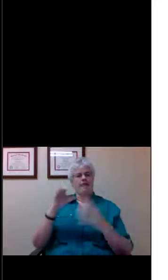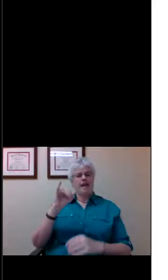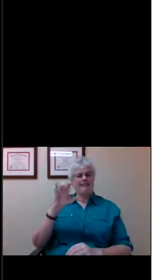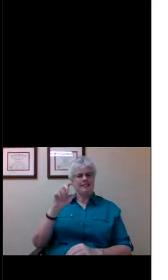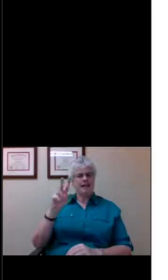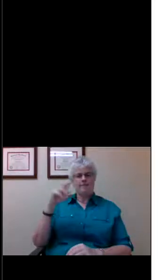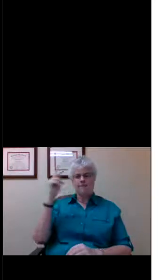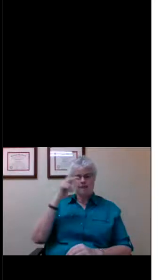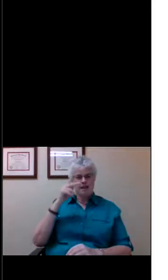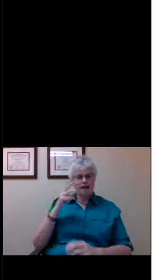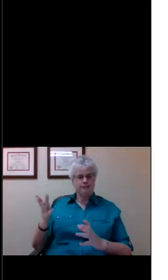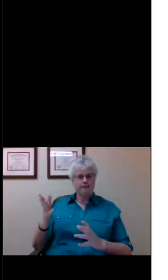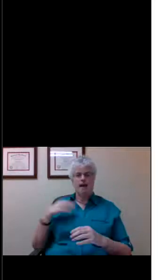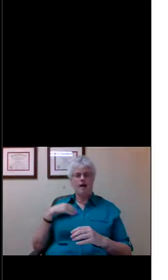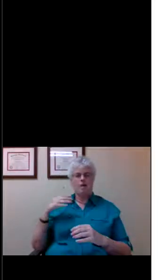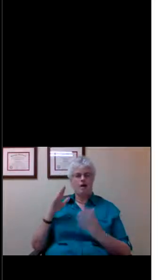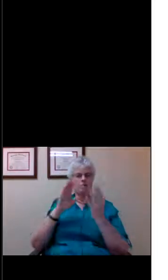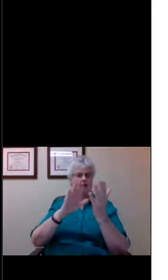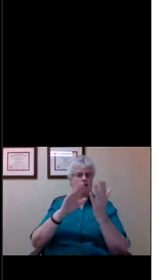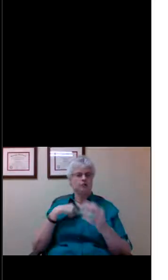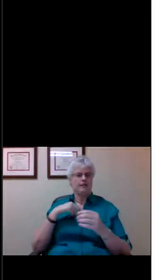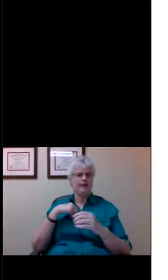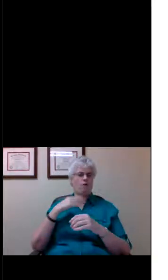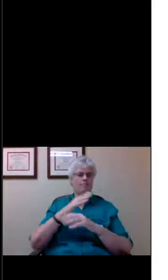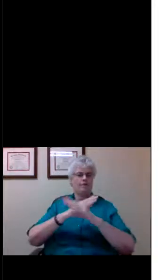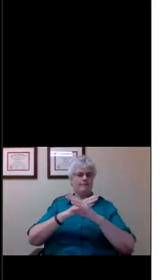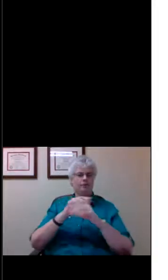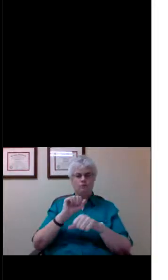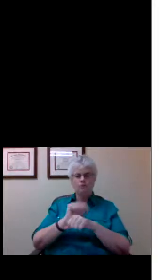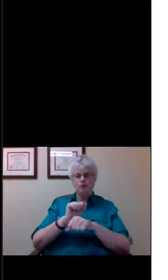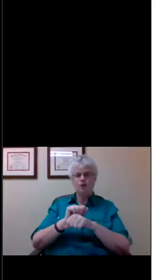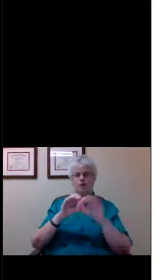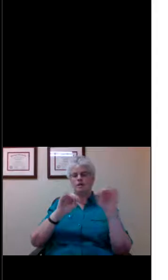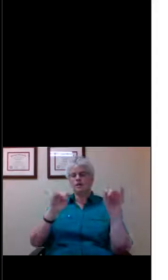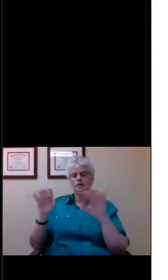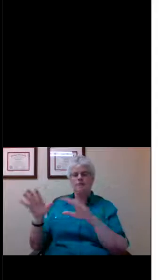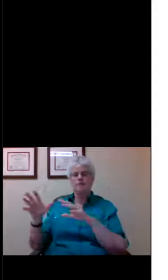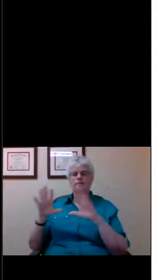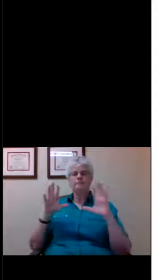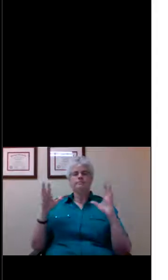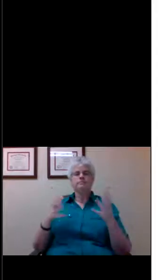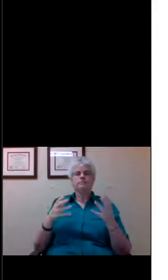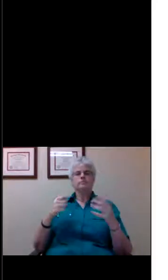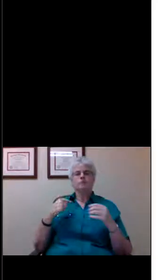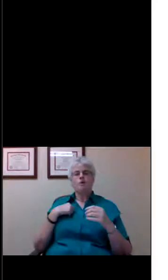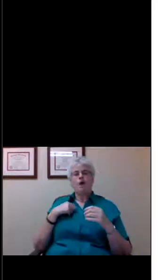to kind of establish the ICADV philosophy. We do prevention work